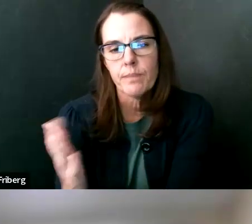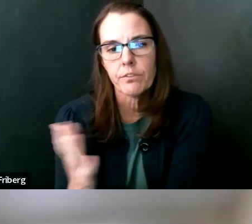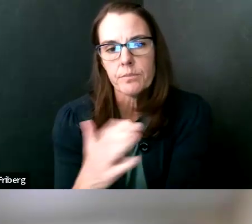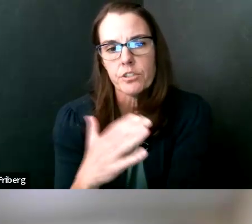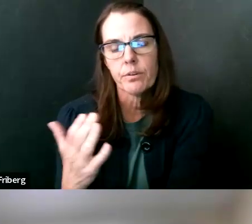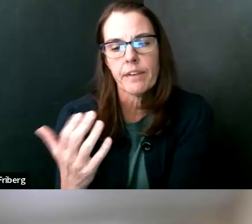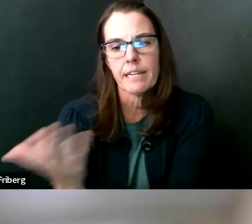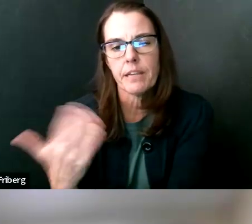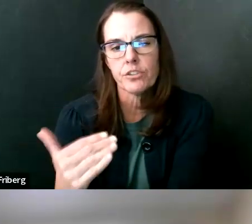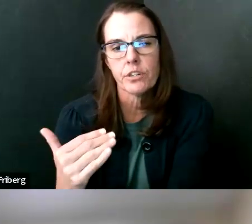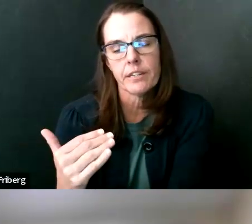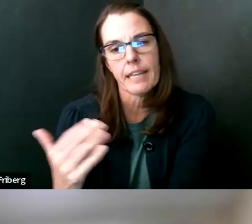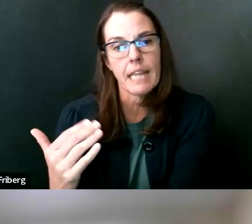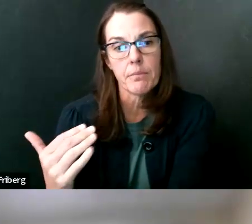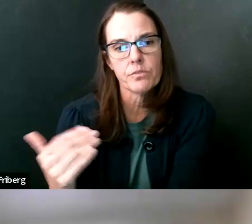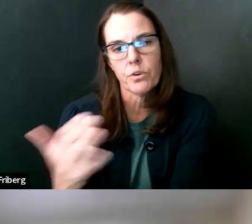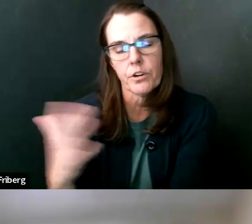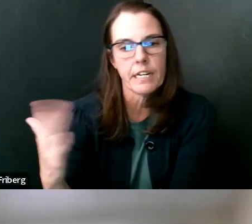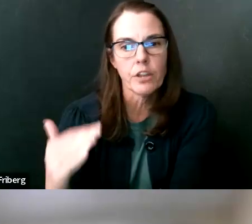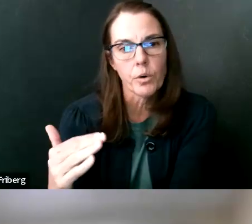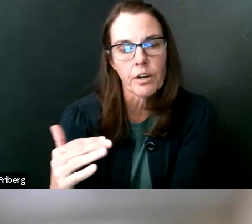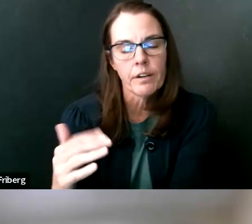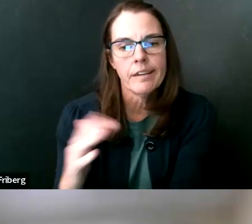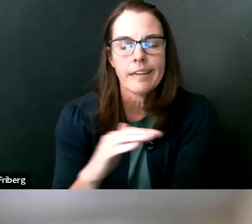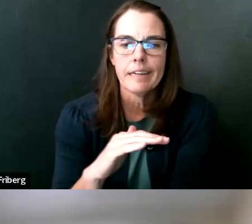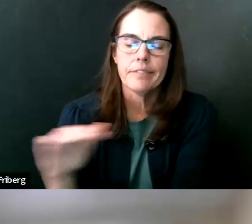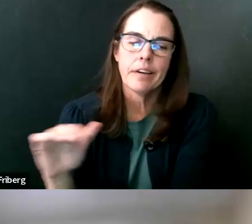feedback forms that you're providing, make sure they're like in layman's form or in a lower kind